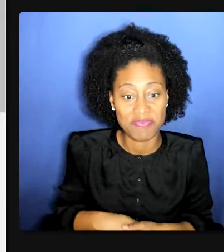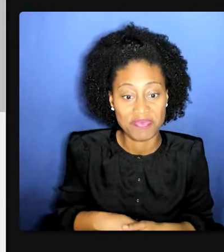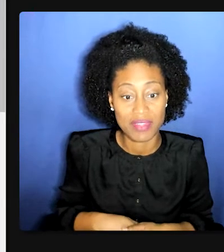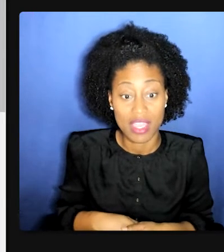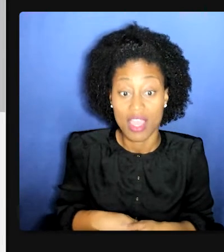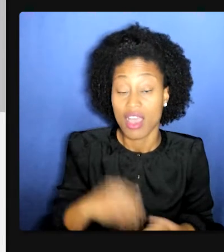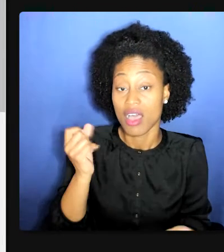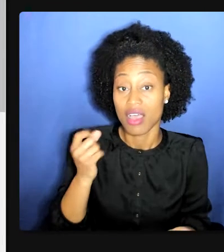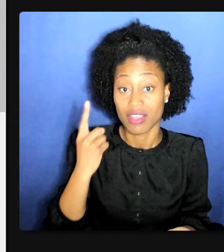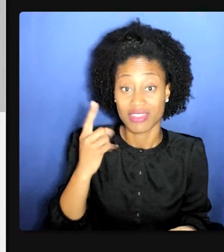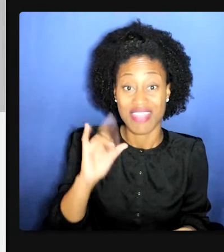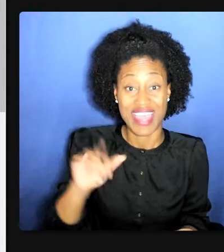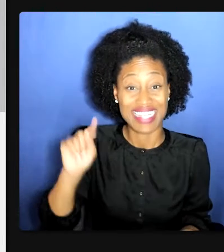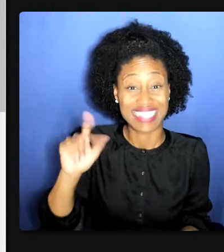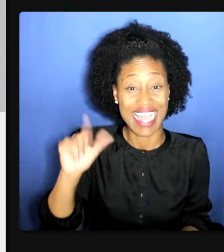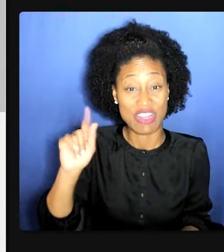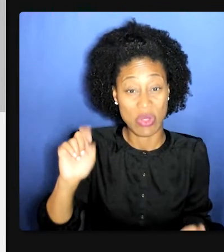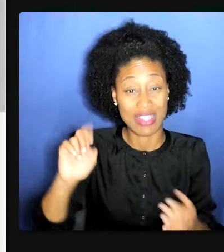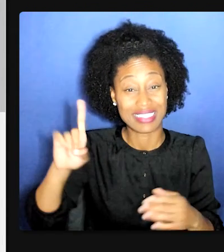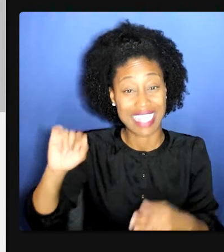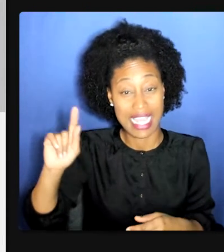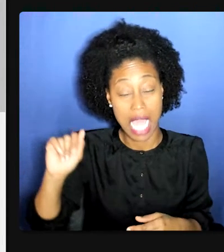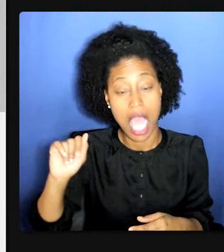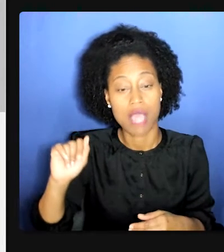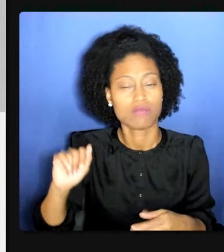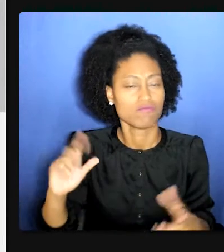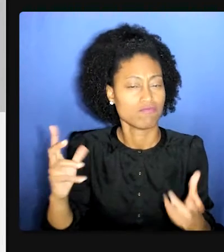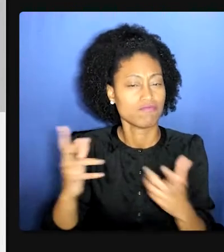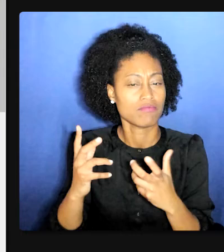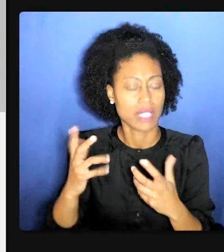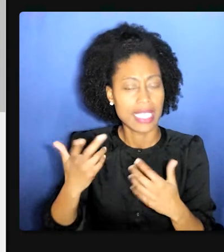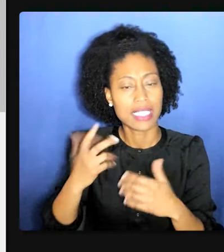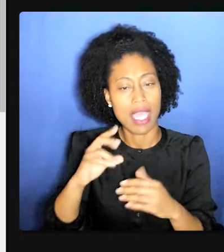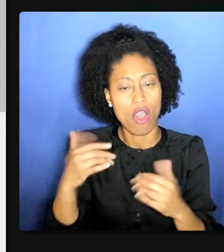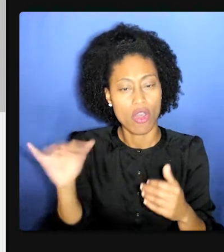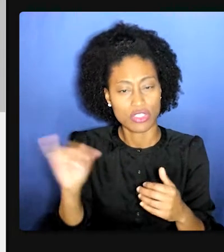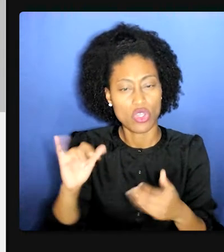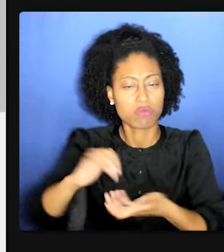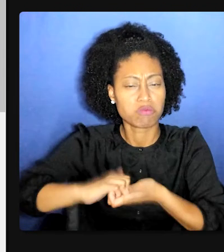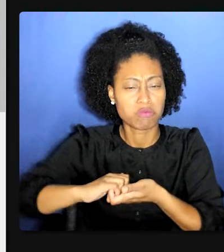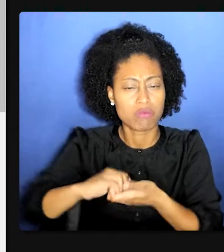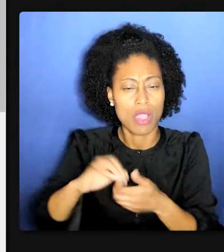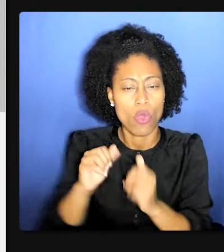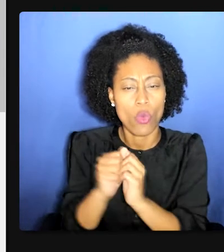The title data is complemented with overrides. Overrides are nothing but the modification